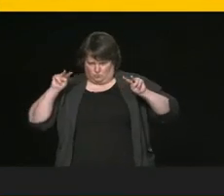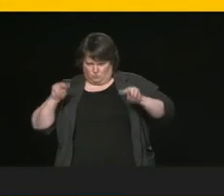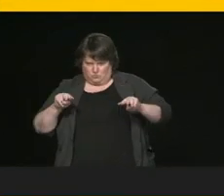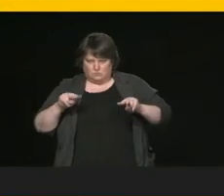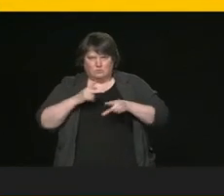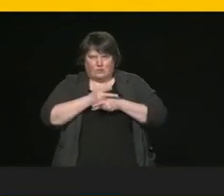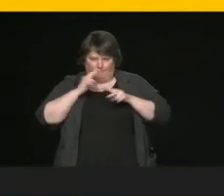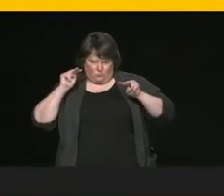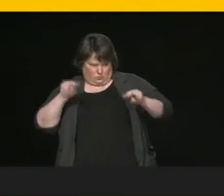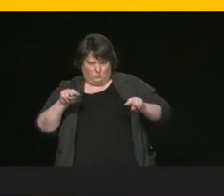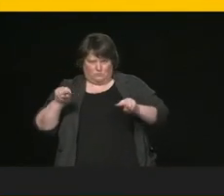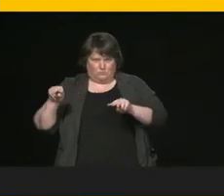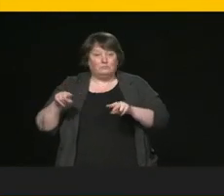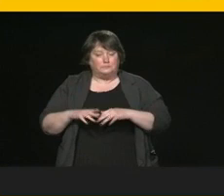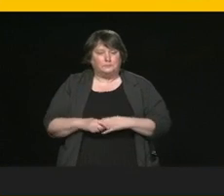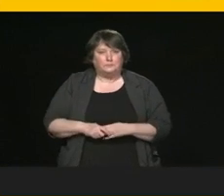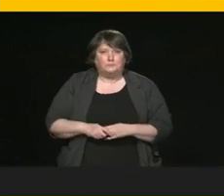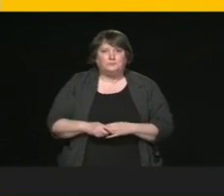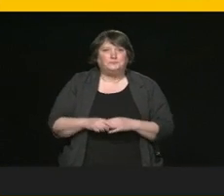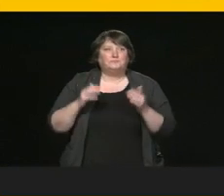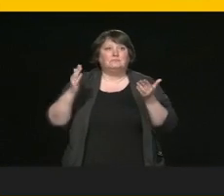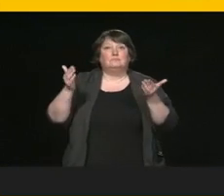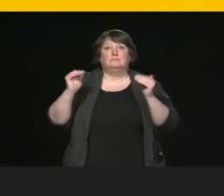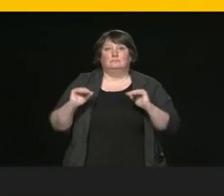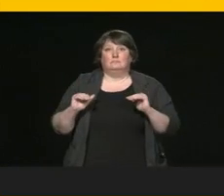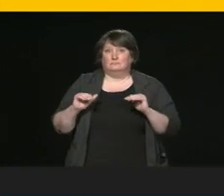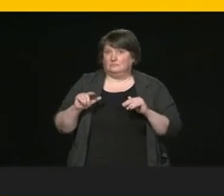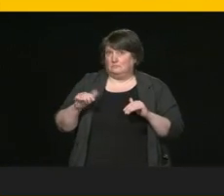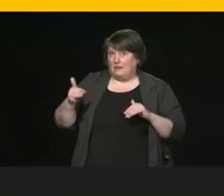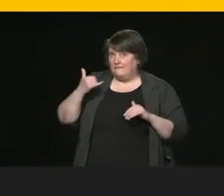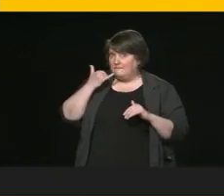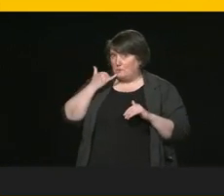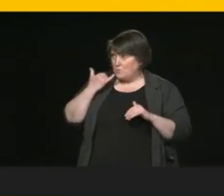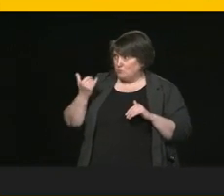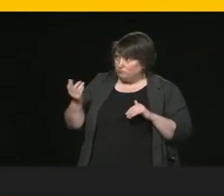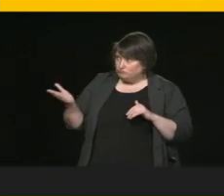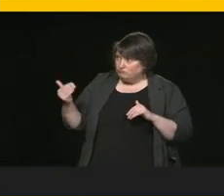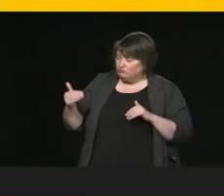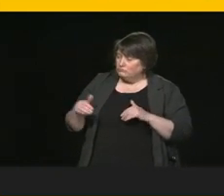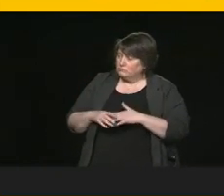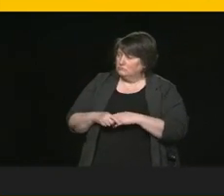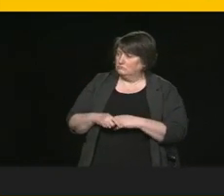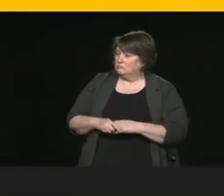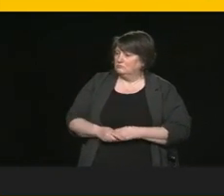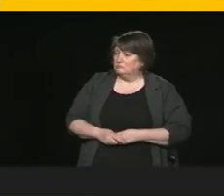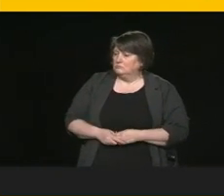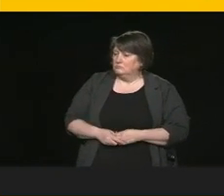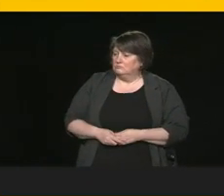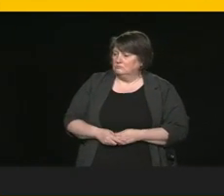AREA OF CANADA VERY CLOSELY. Announcer: THANK YOU, DOCTOR.